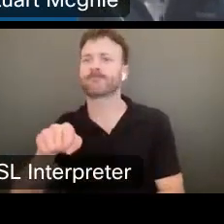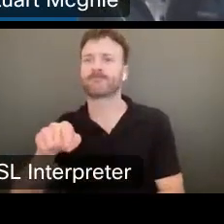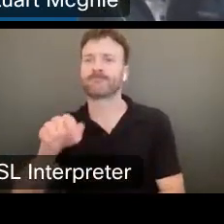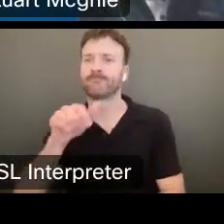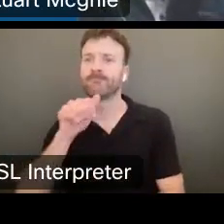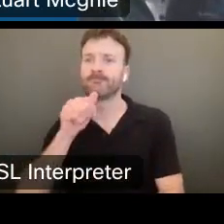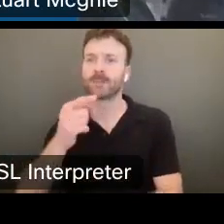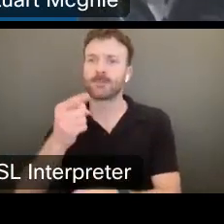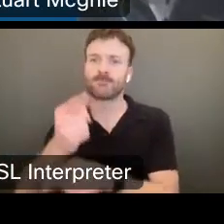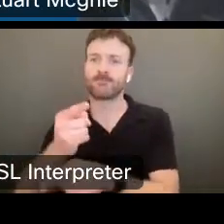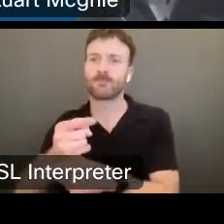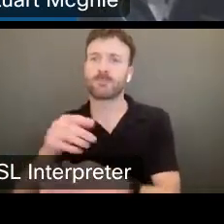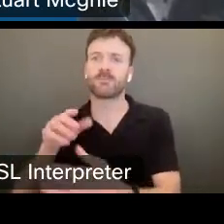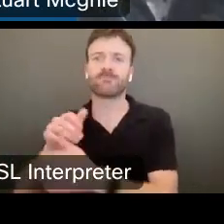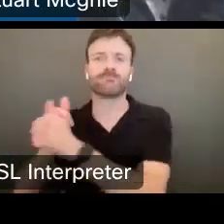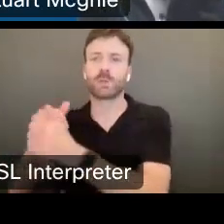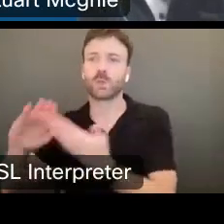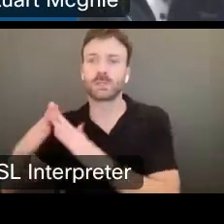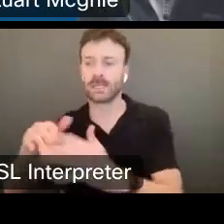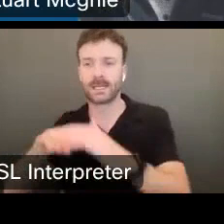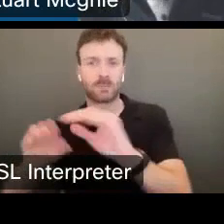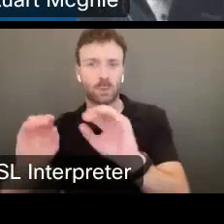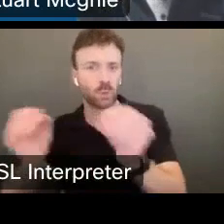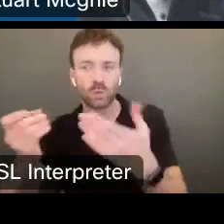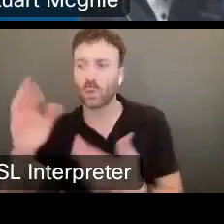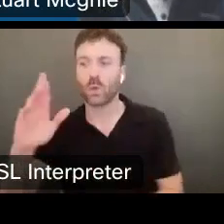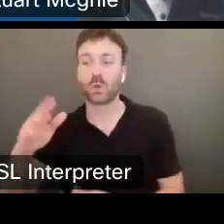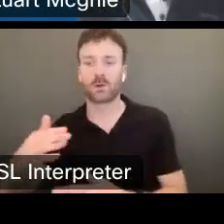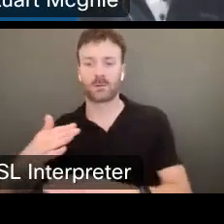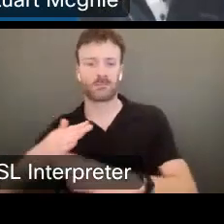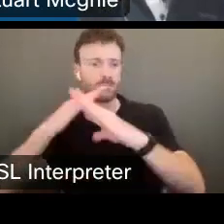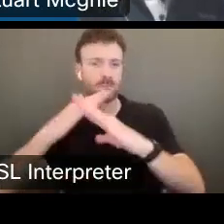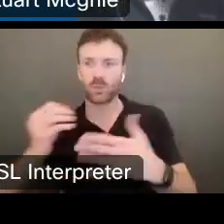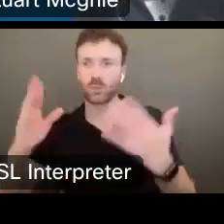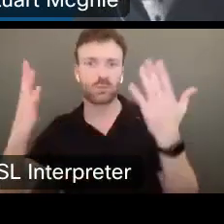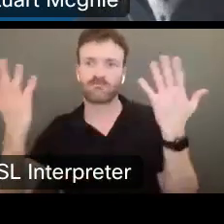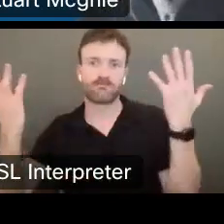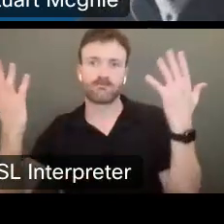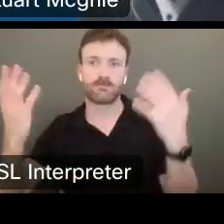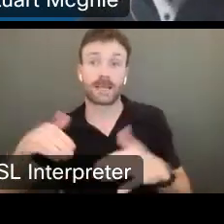as meeting accessibility or lanes are blocked or accessibility is blocked, you're able to